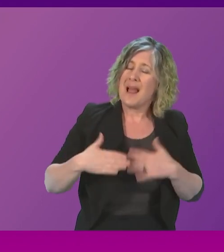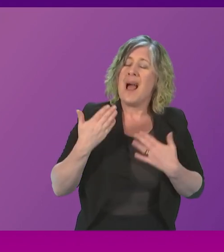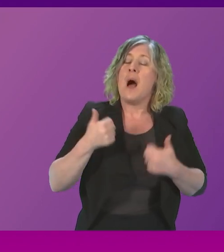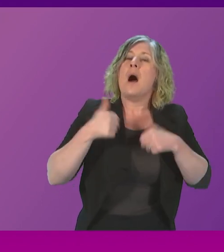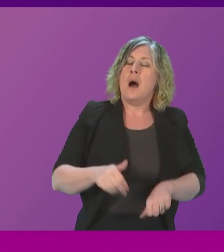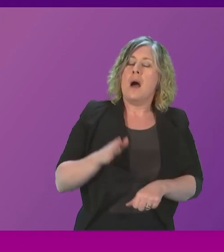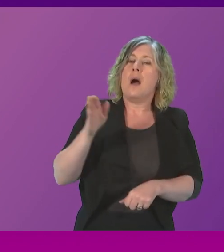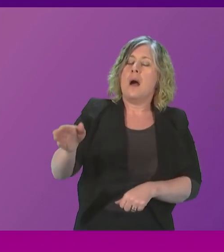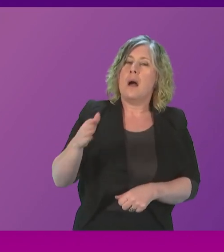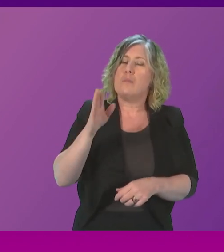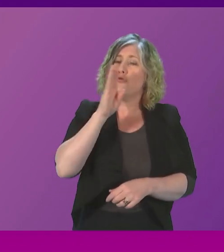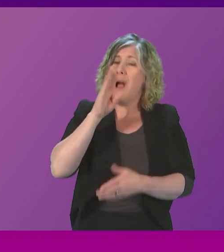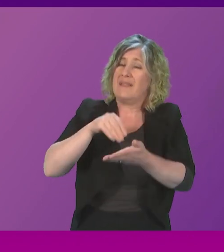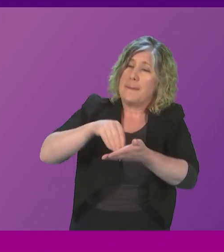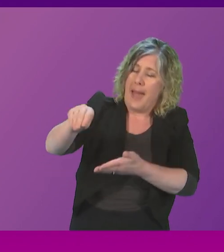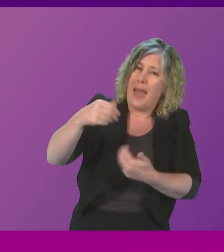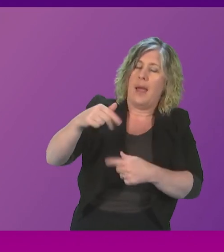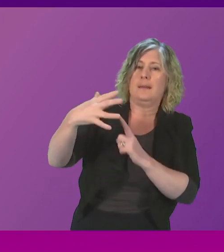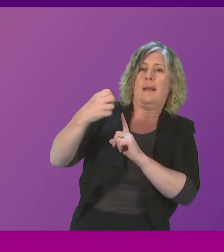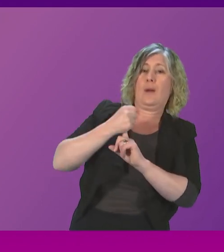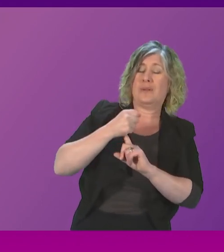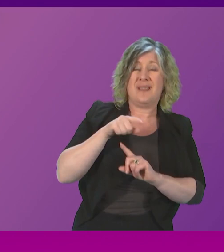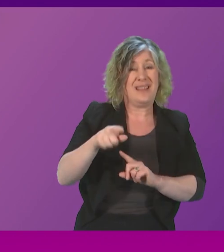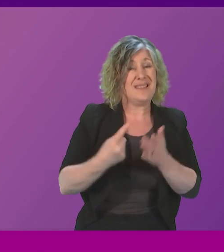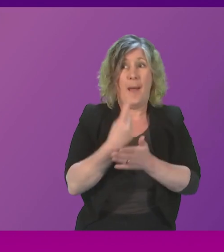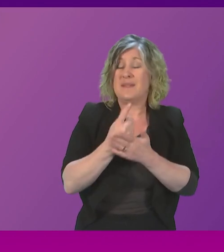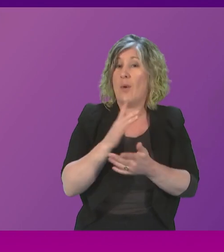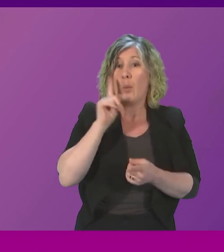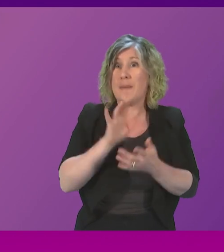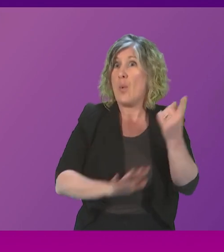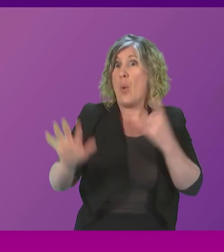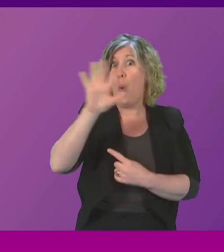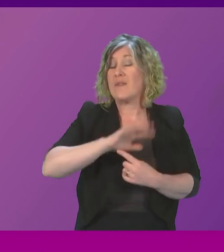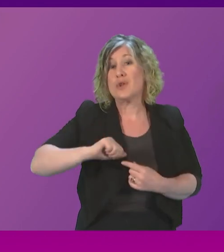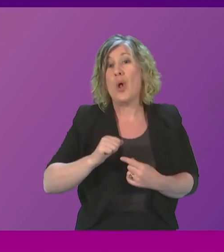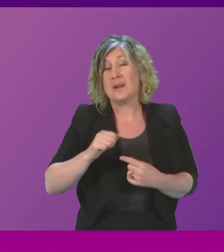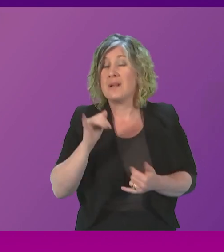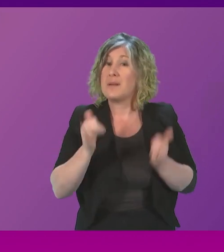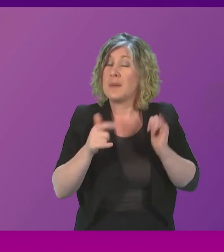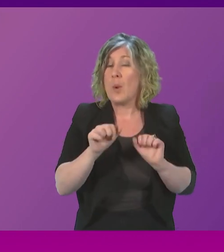That is a typical situation for women across Scotland, who face a wait of up to eight years for a diagnosis.